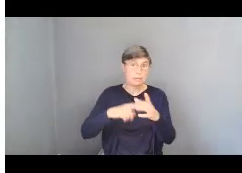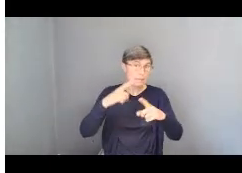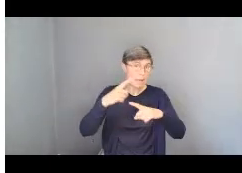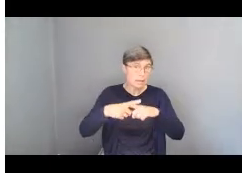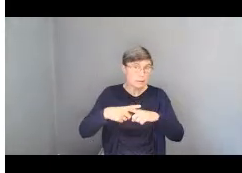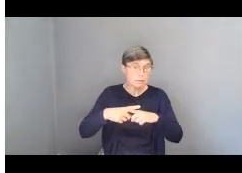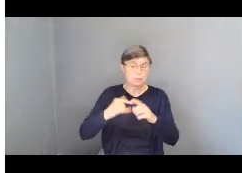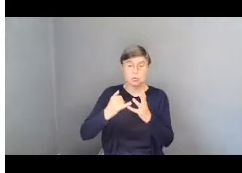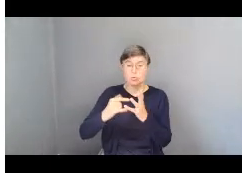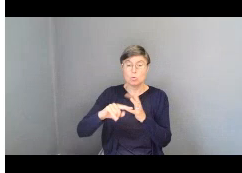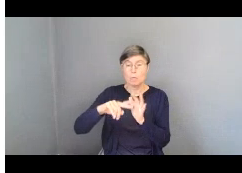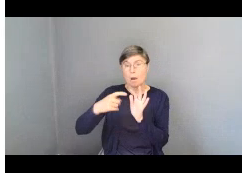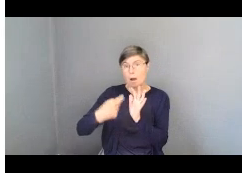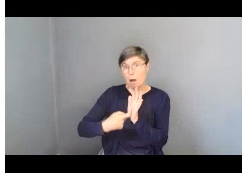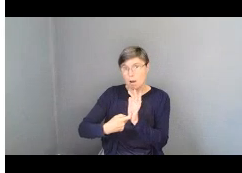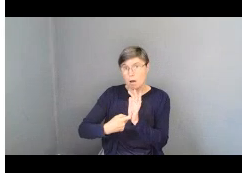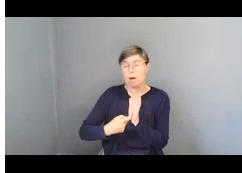and insurance payments.